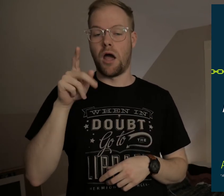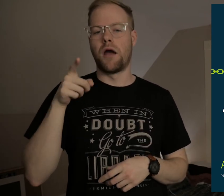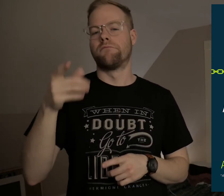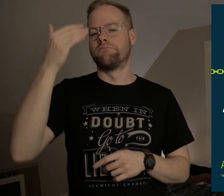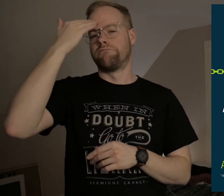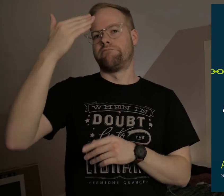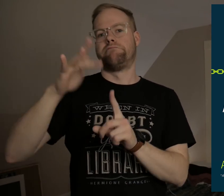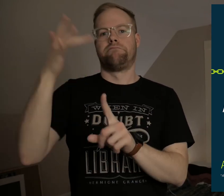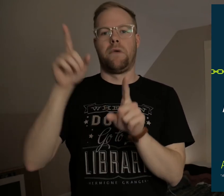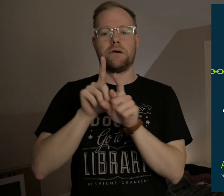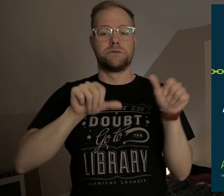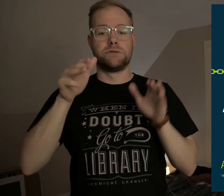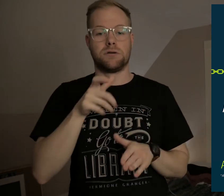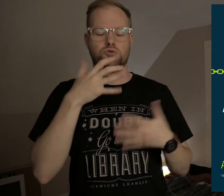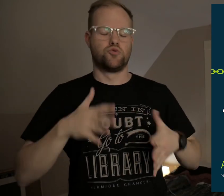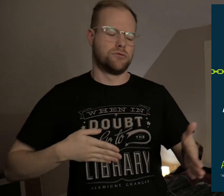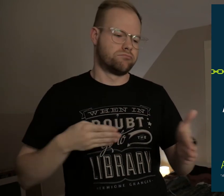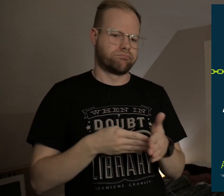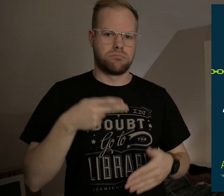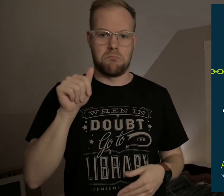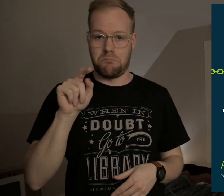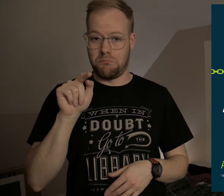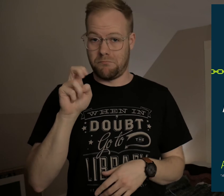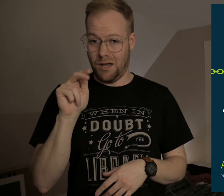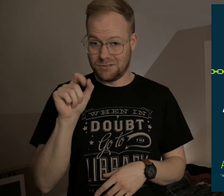and she’s known as a scientist who’s very anti-patent.